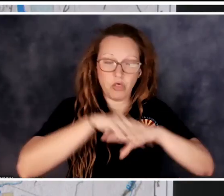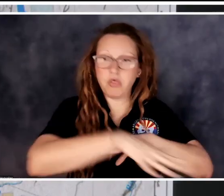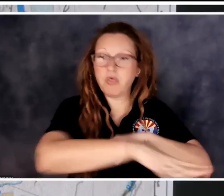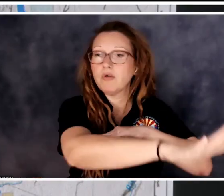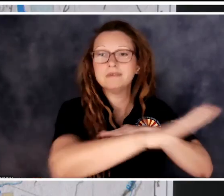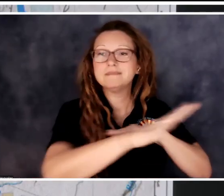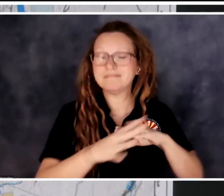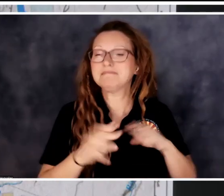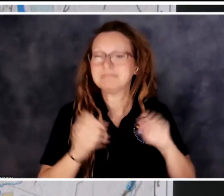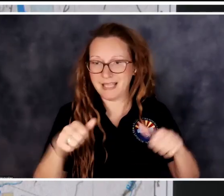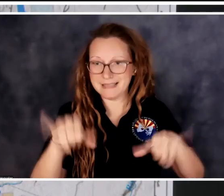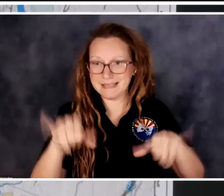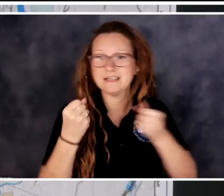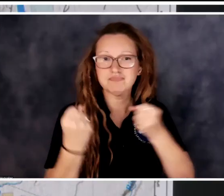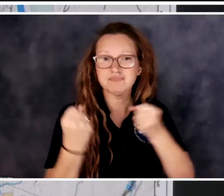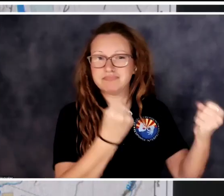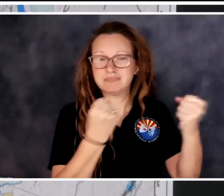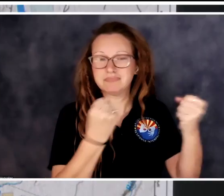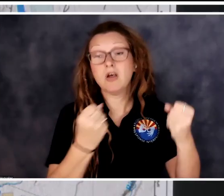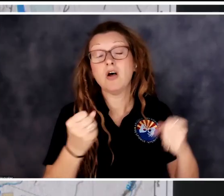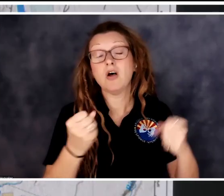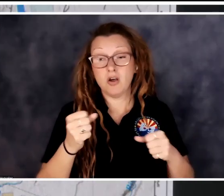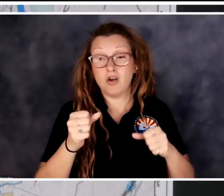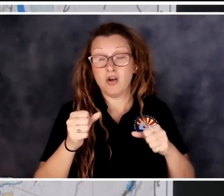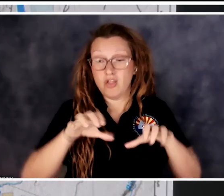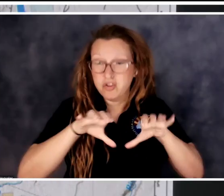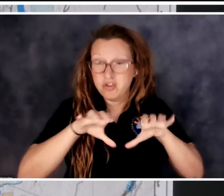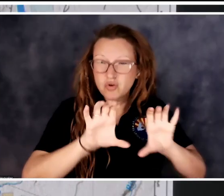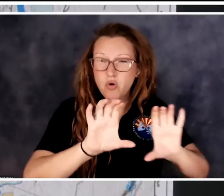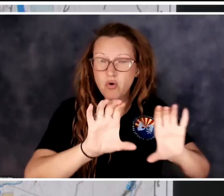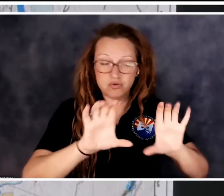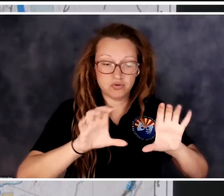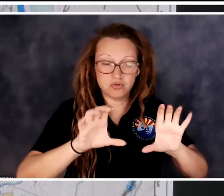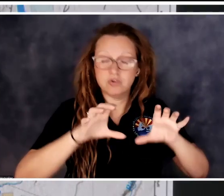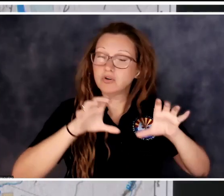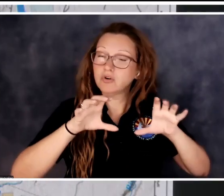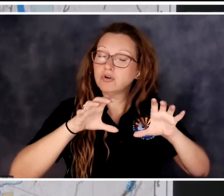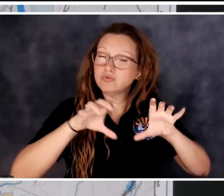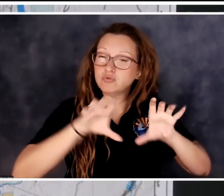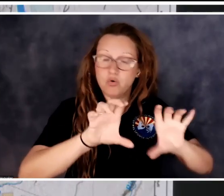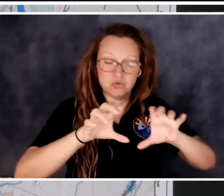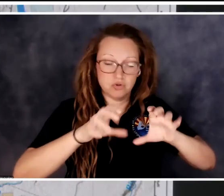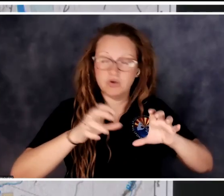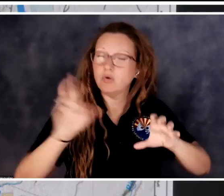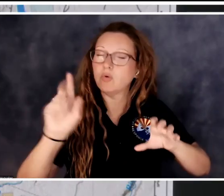and they are passable. Our dozer lines, those are a little mucky so we probably won't be